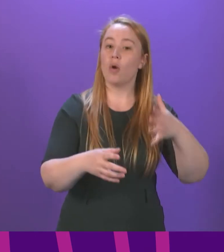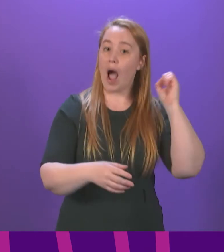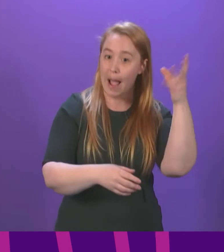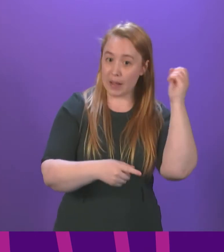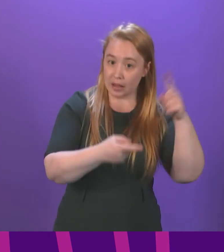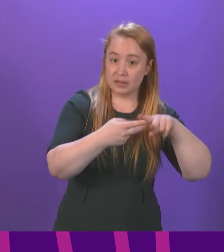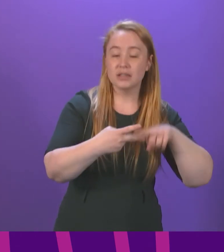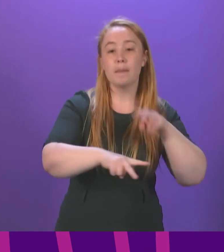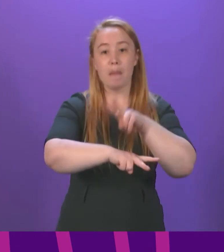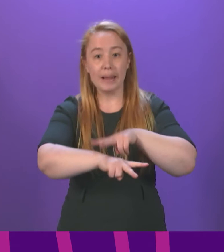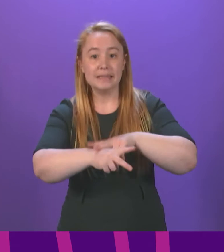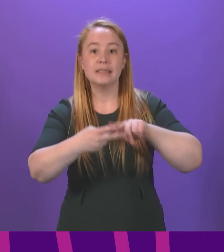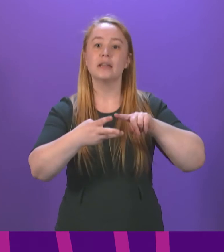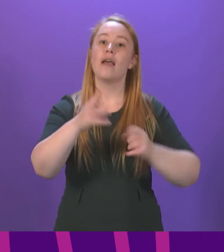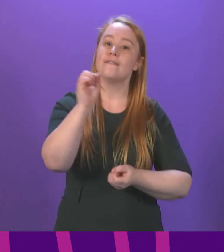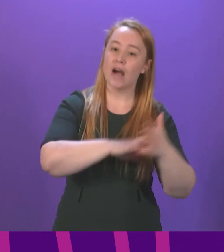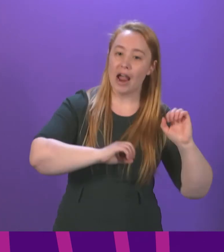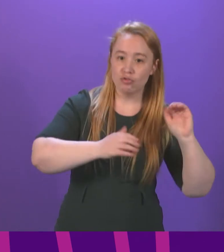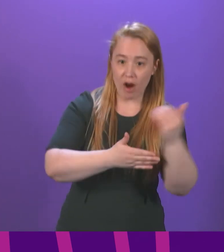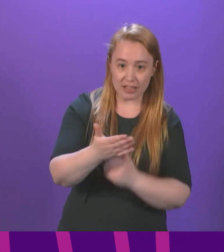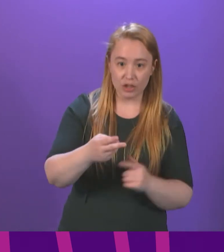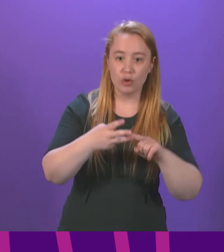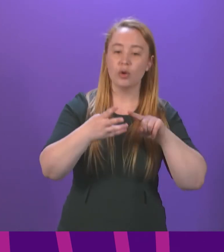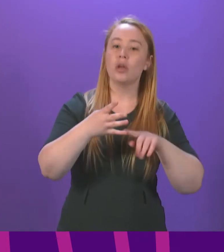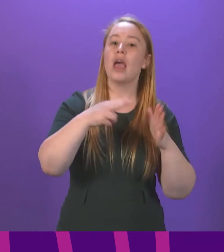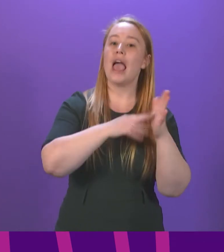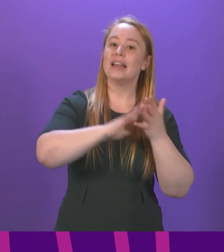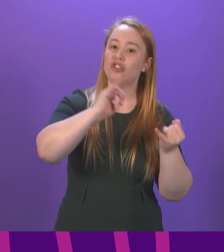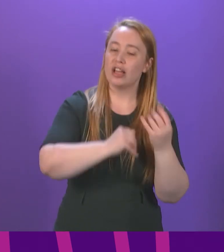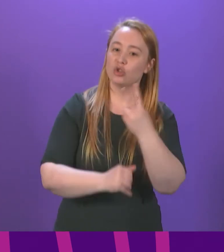Scotland and the Scottish Fire and Rescue Service, as well as in NHS 24 call centres.